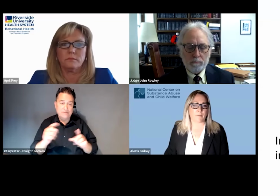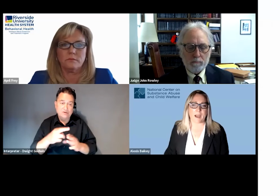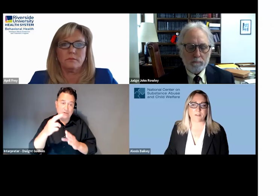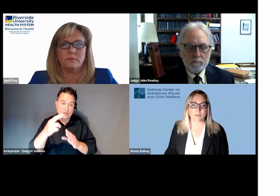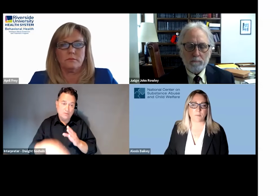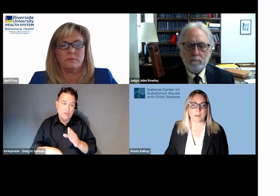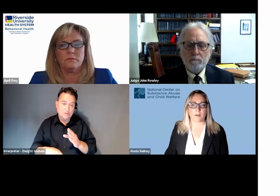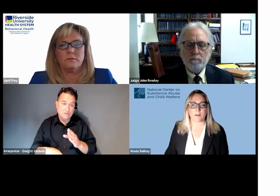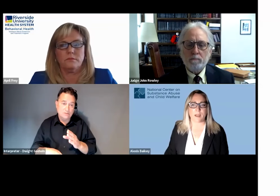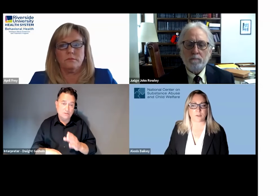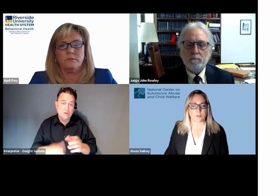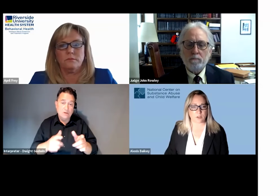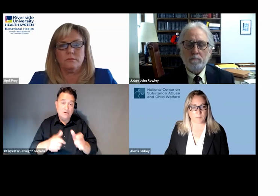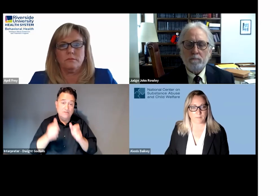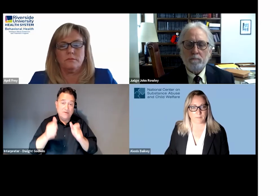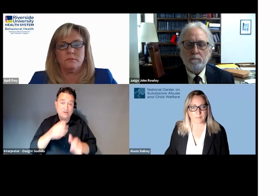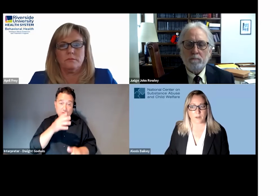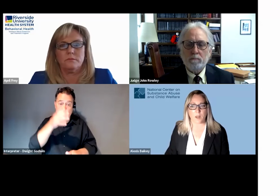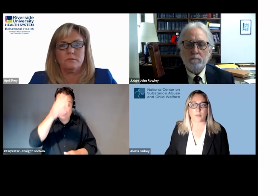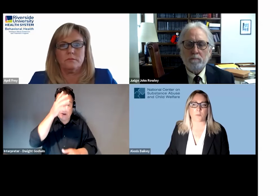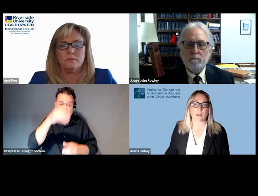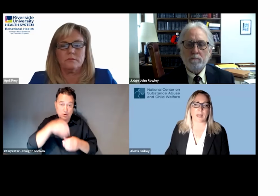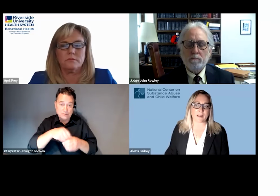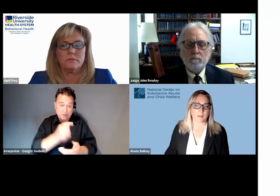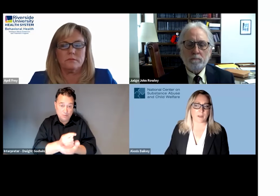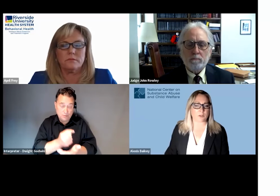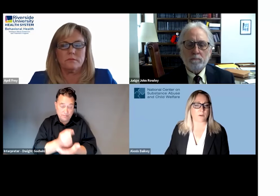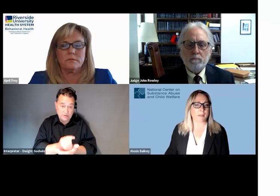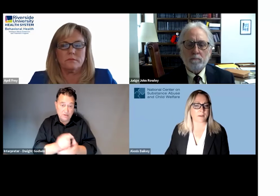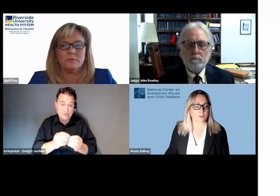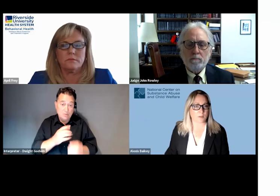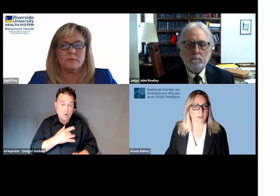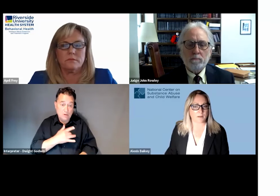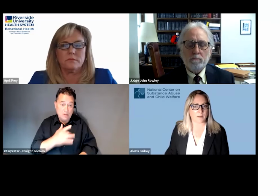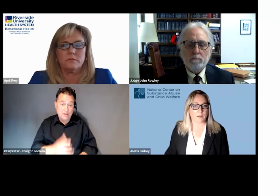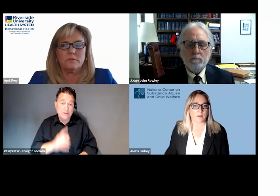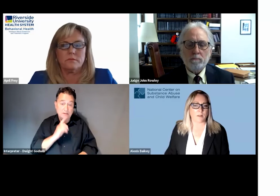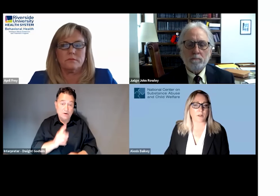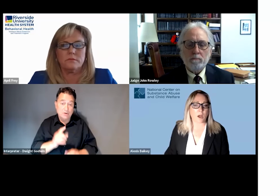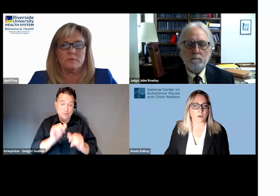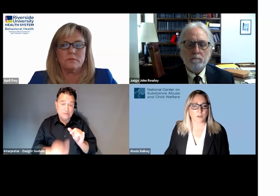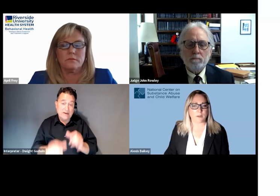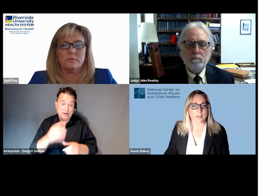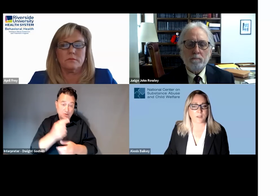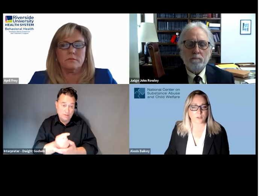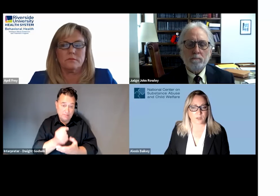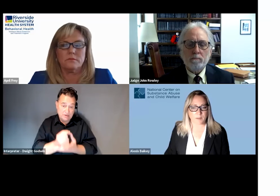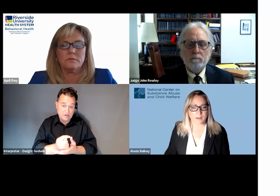The faster a parent enters treatment, the more likely they are to remain in treatment. The longer you engage in treatment